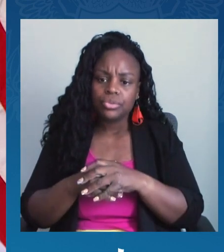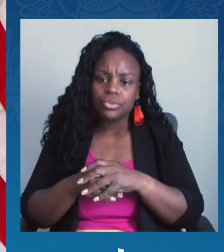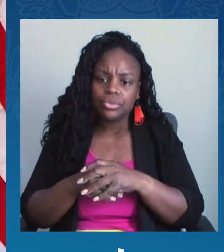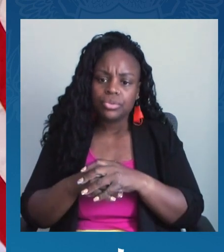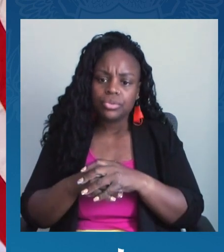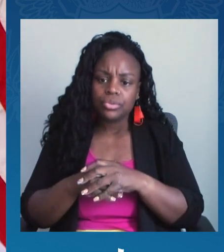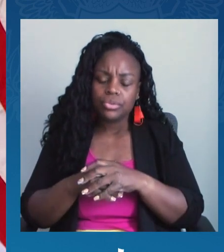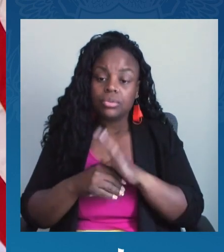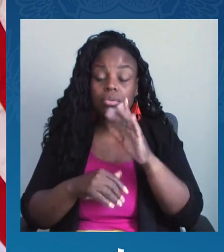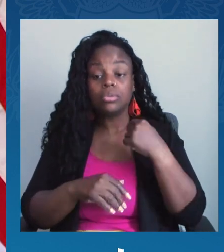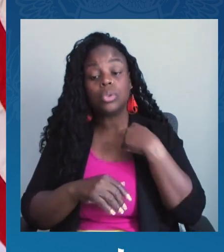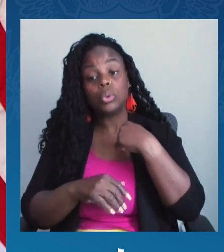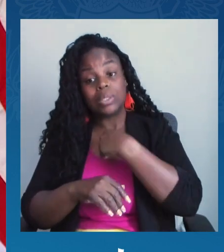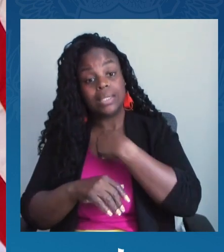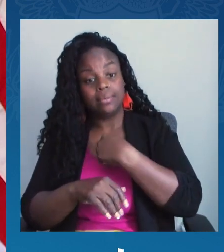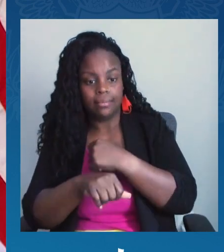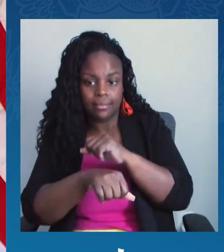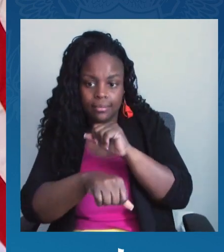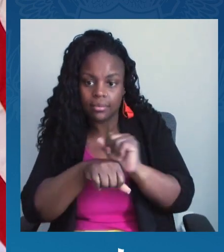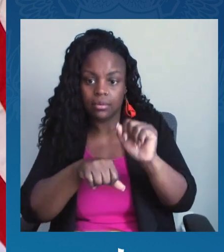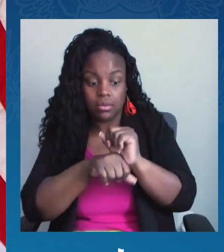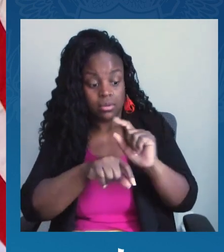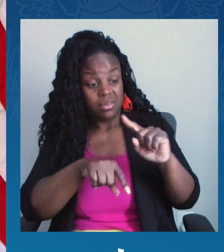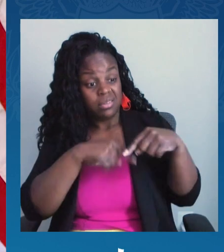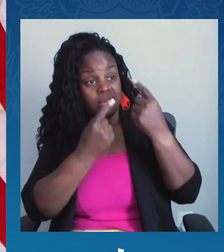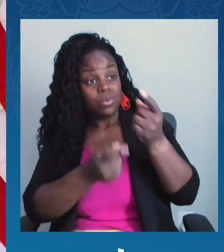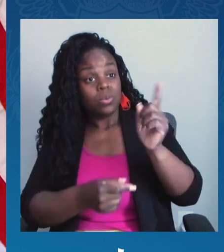at the federal level through the White House to advocate